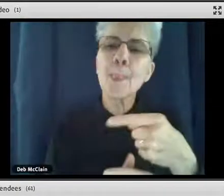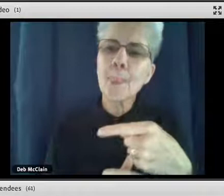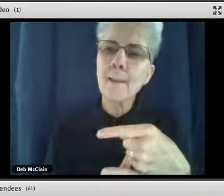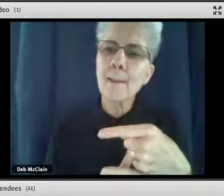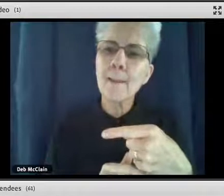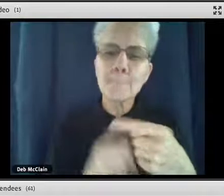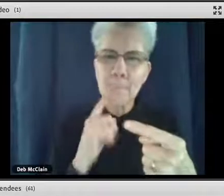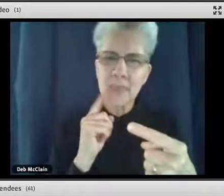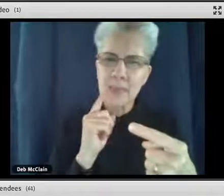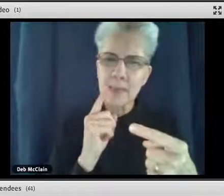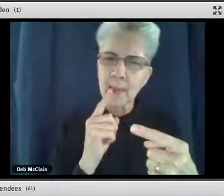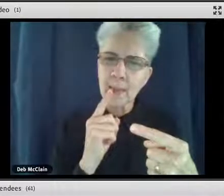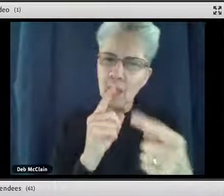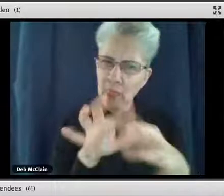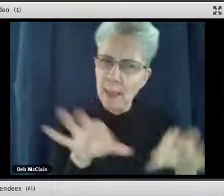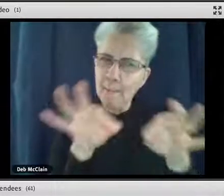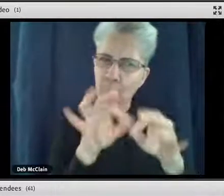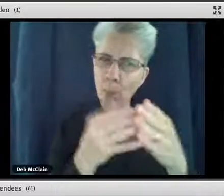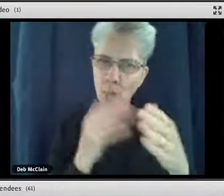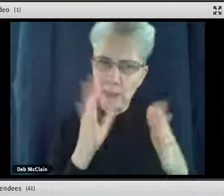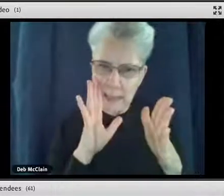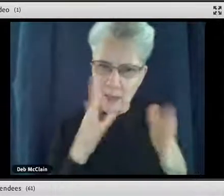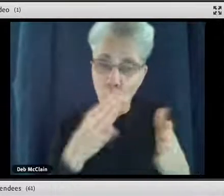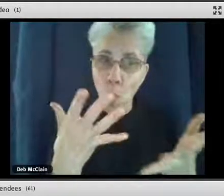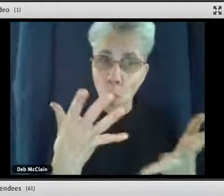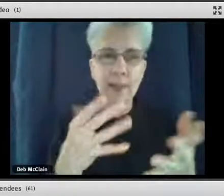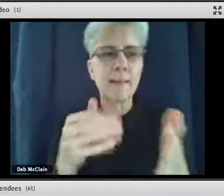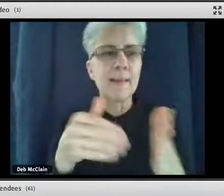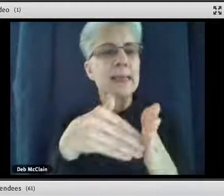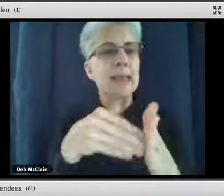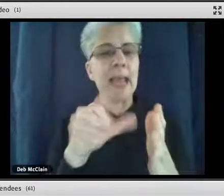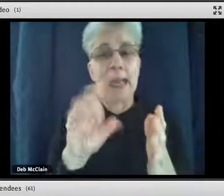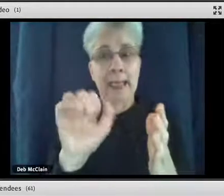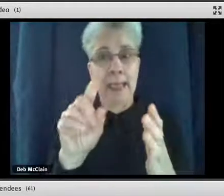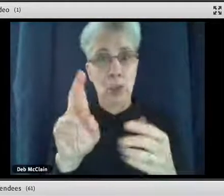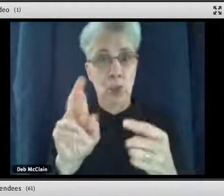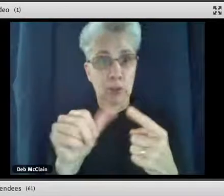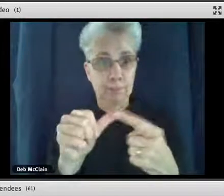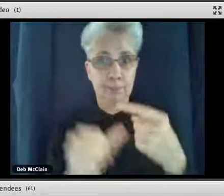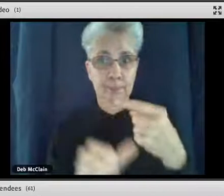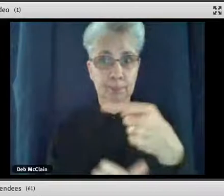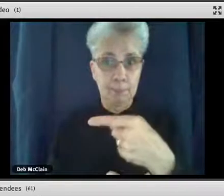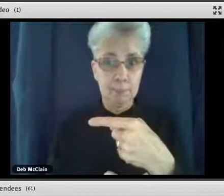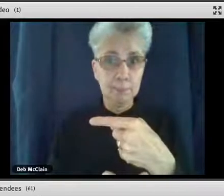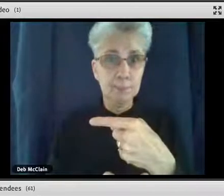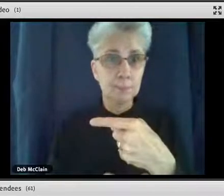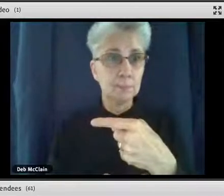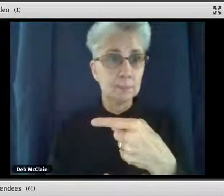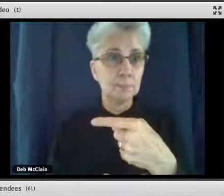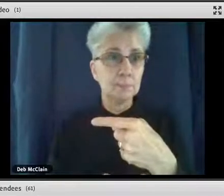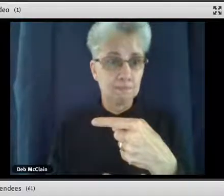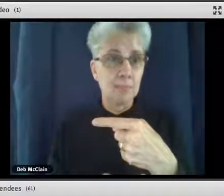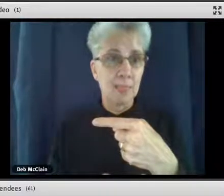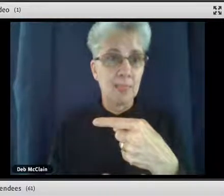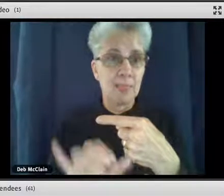But the main entries here that we need to pay attention to are, once again, the leader. Hold on. There we go.